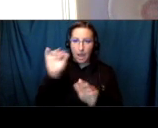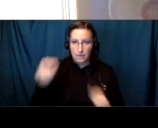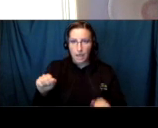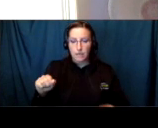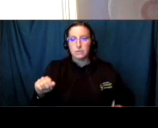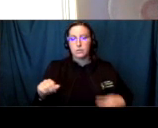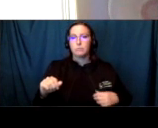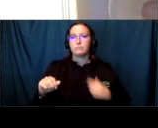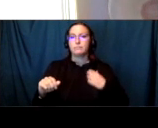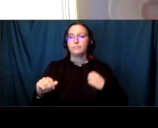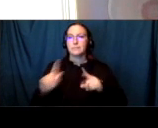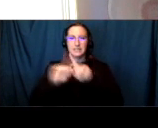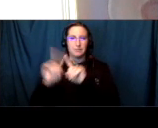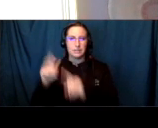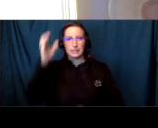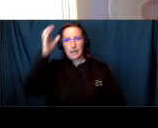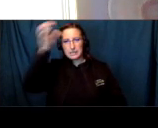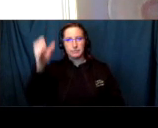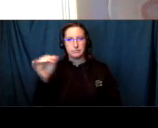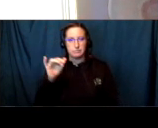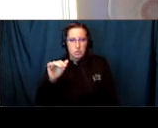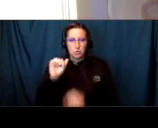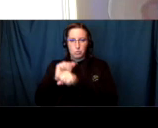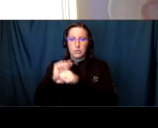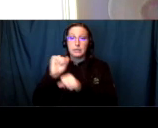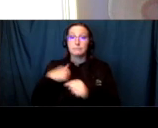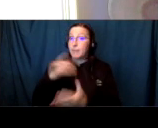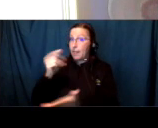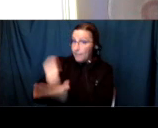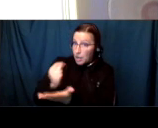cognitive concepts, either in your therapy or you can give these I used to